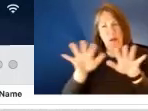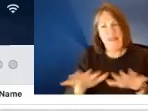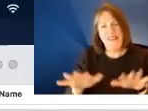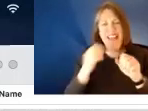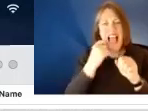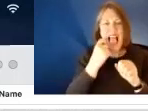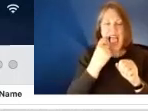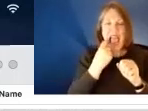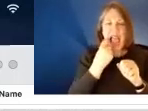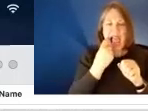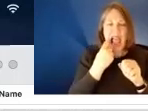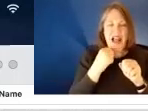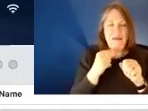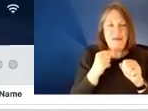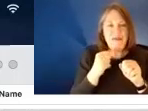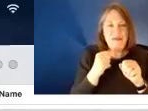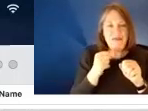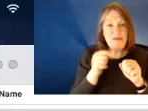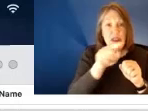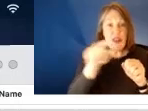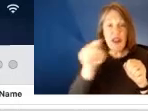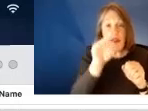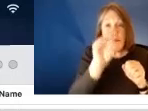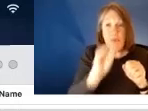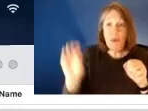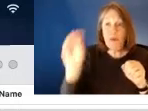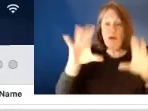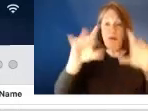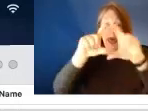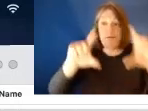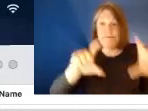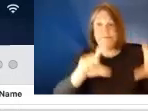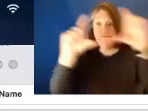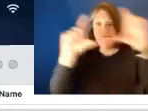add up here -- you can move this around so 06:54:19 you can see what you're doing with